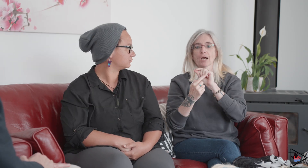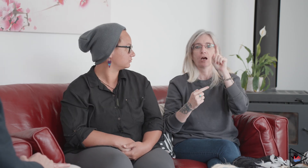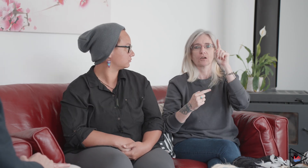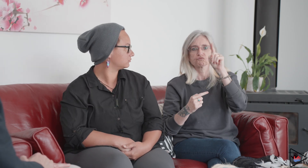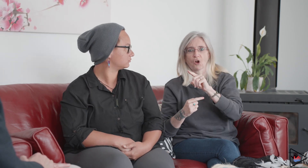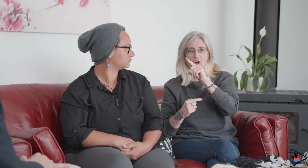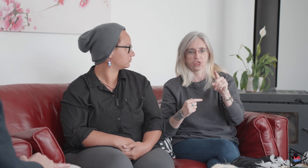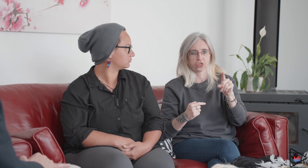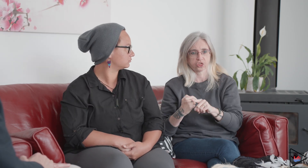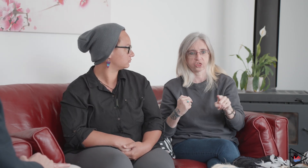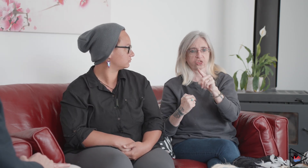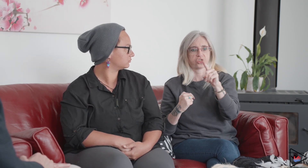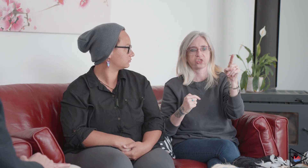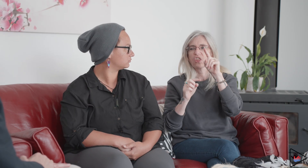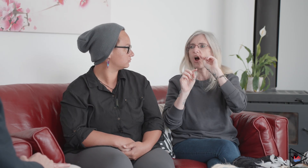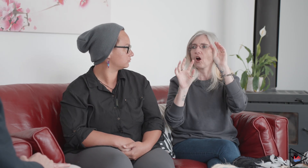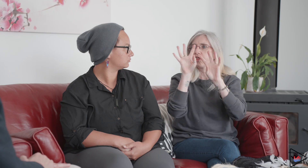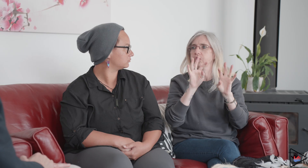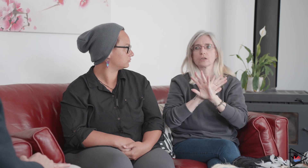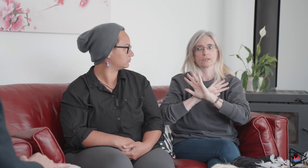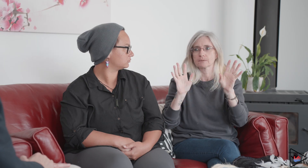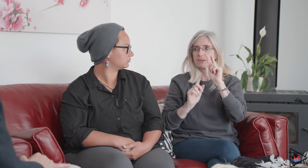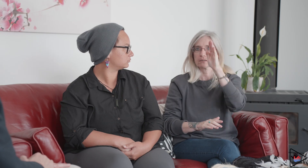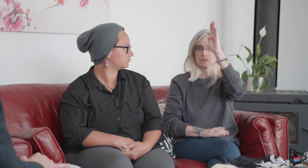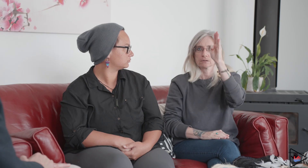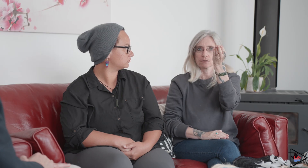the front and then you turn it over and it's not right. So, we were given feedback. You can't